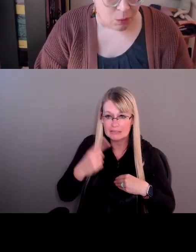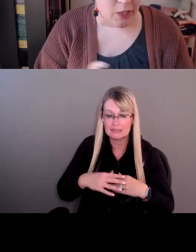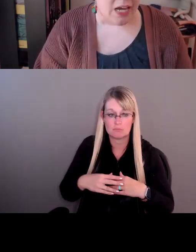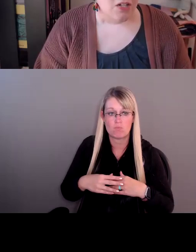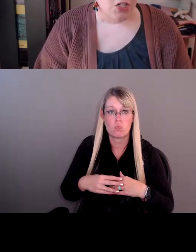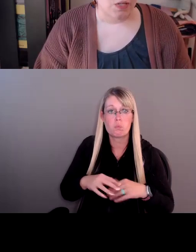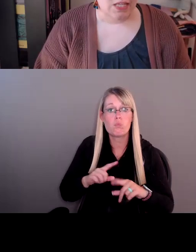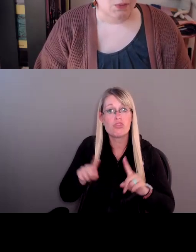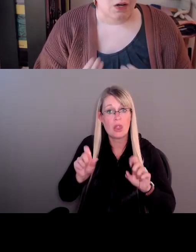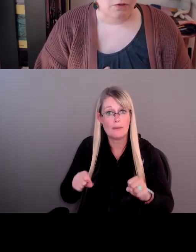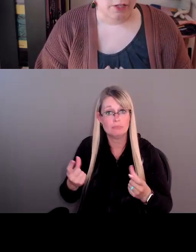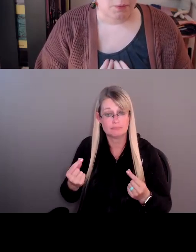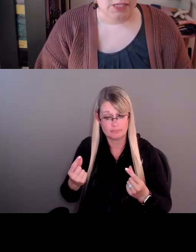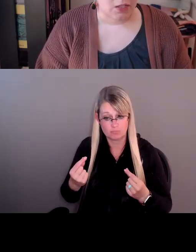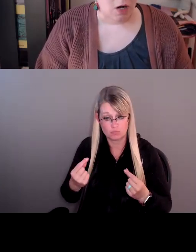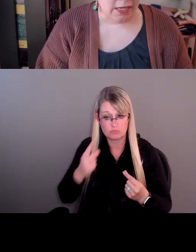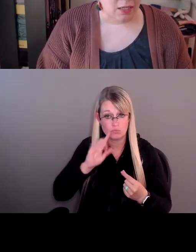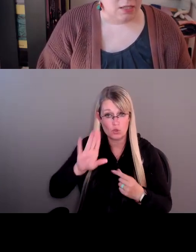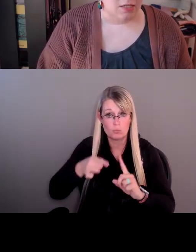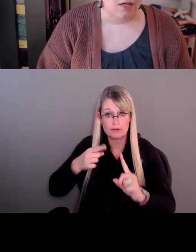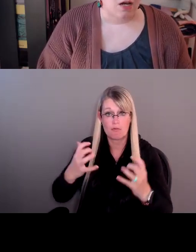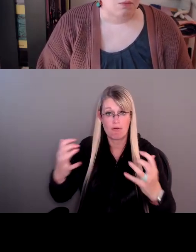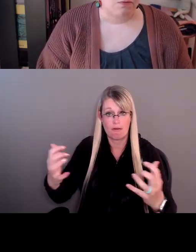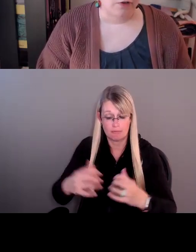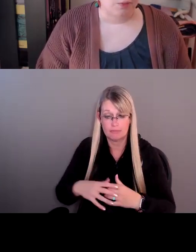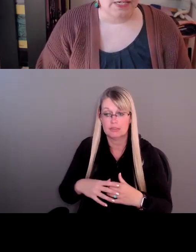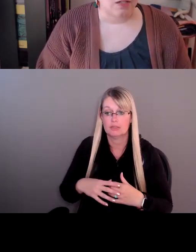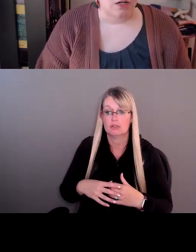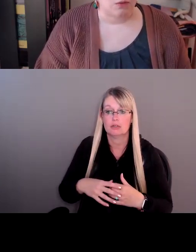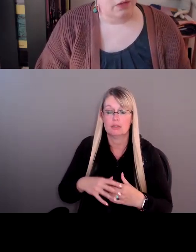what you can do is think about for your particular audience, for your particular -- whatever